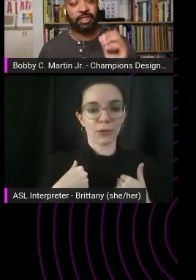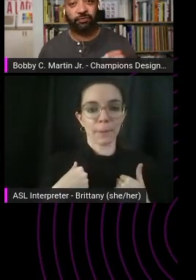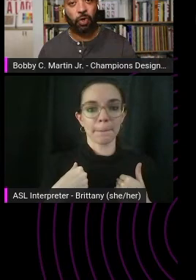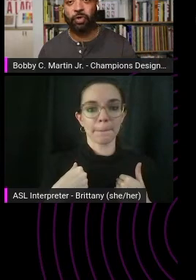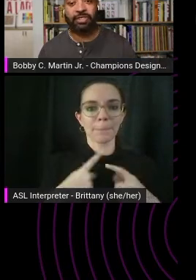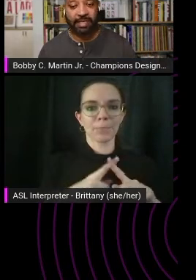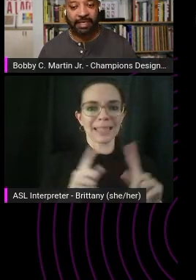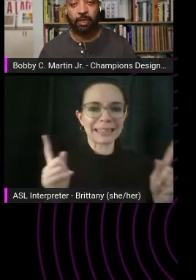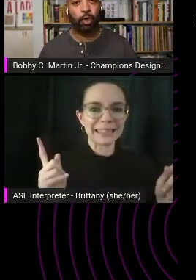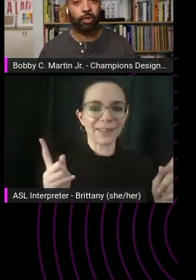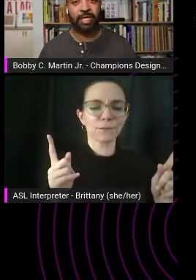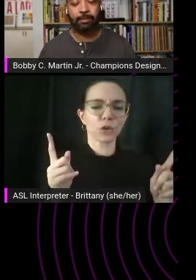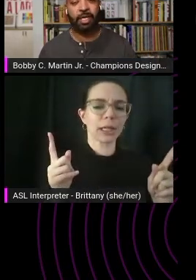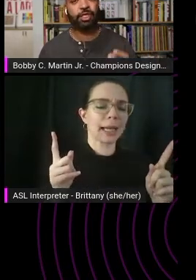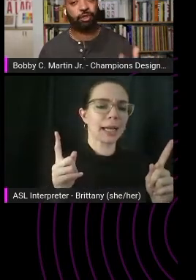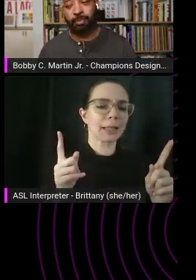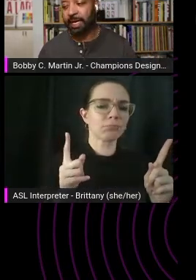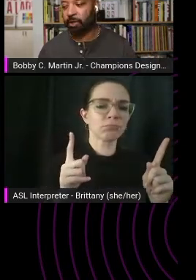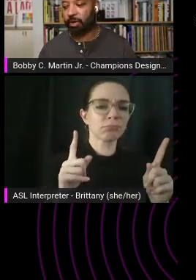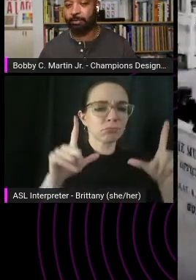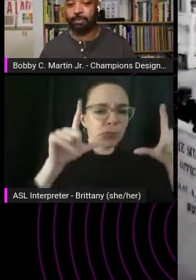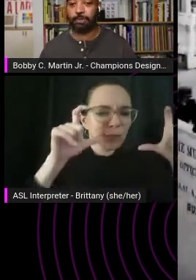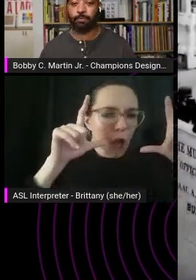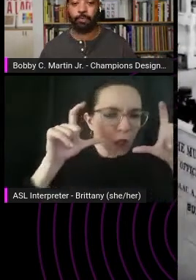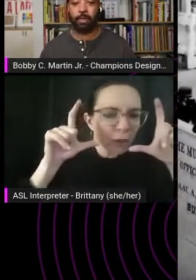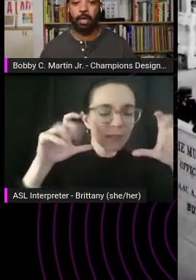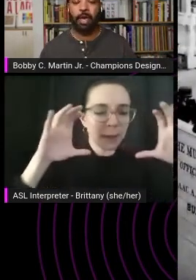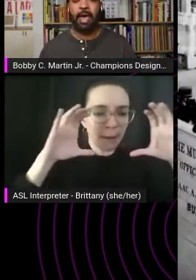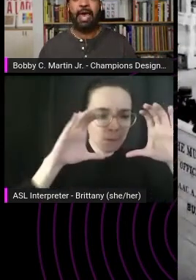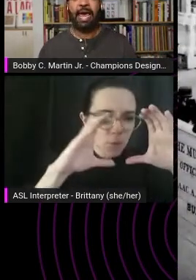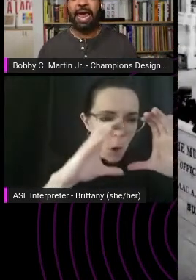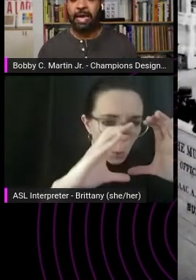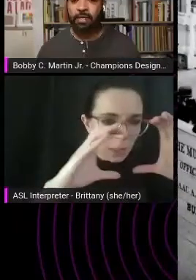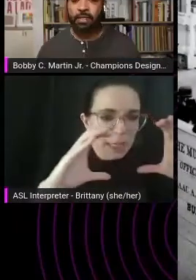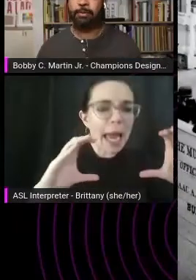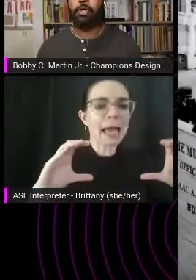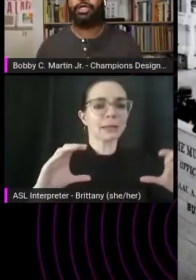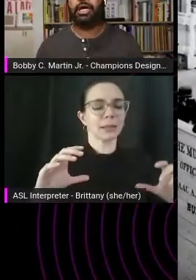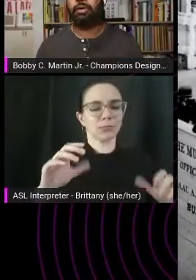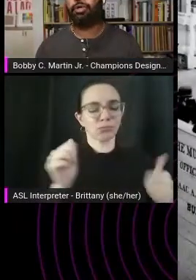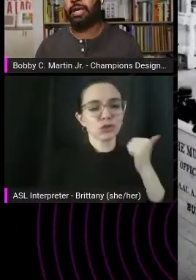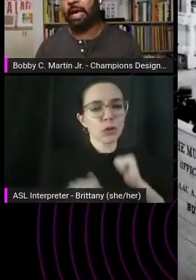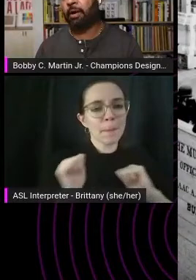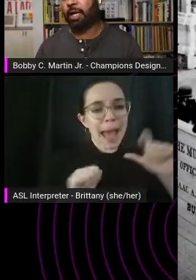such as focusing in on the image and dramatic crops. And I'm going to share with you now